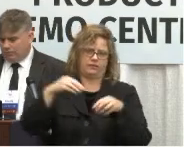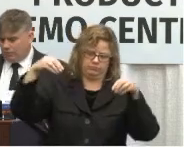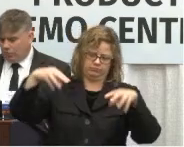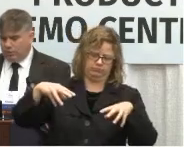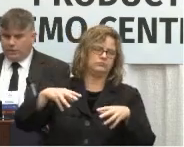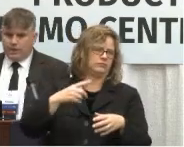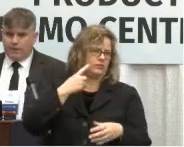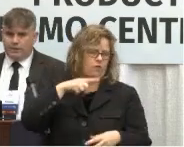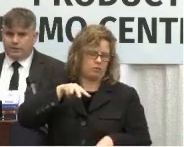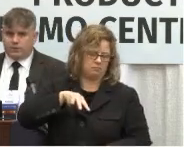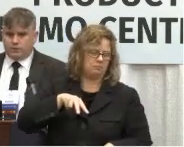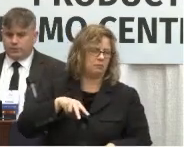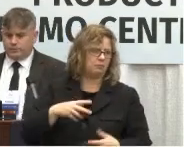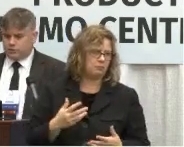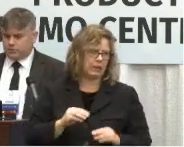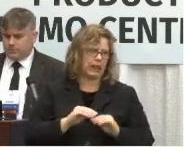for a clear image.